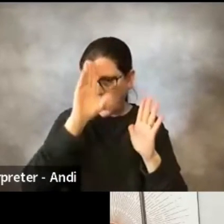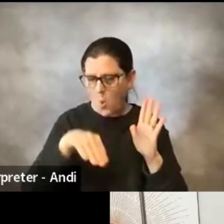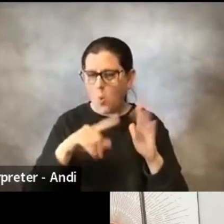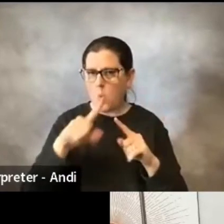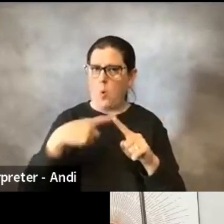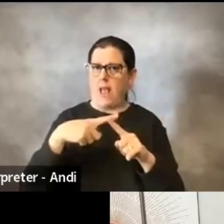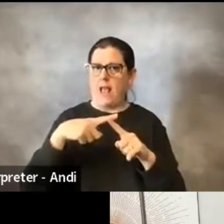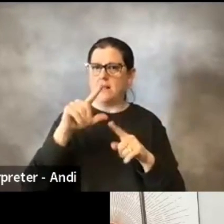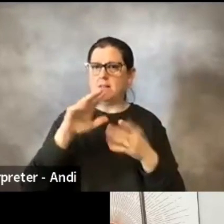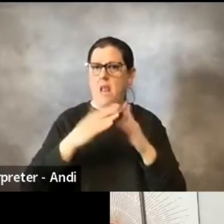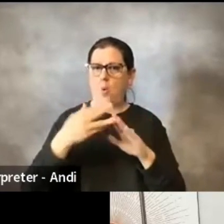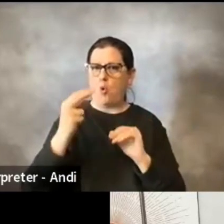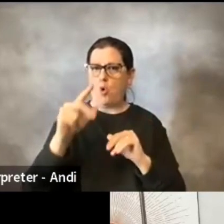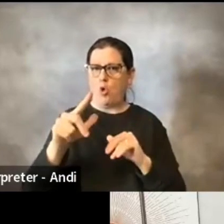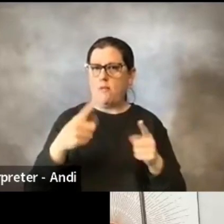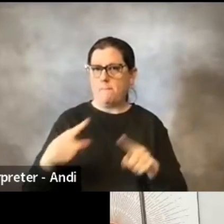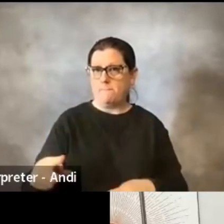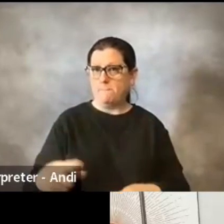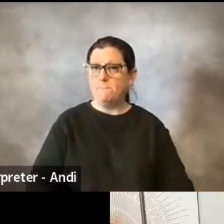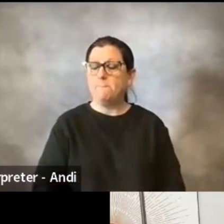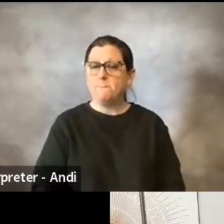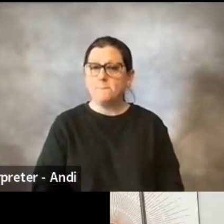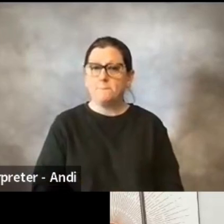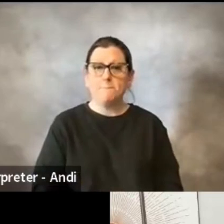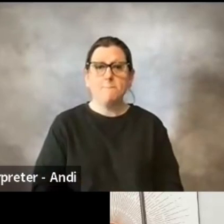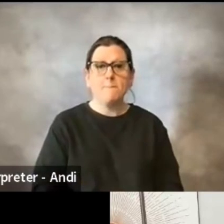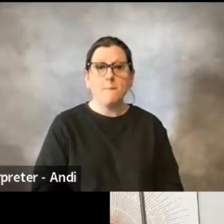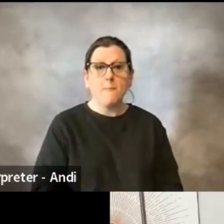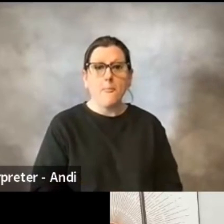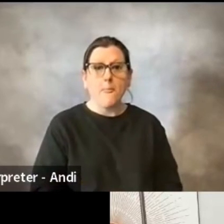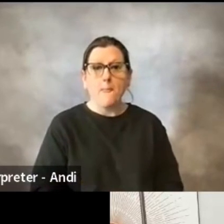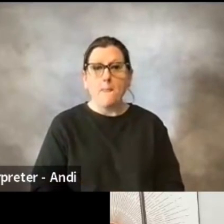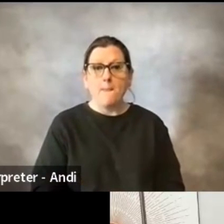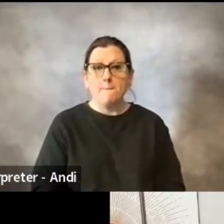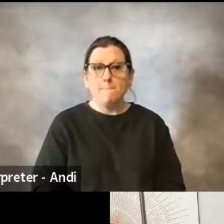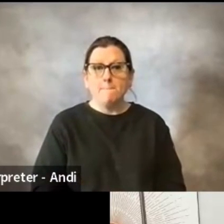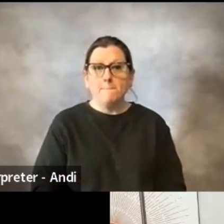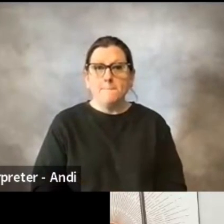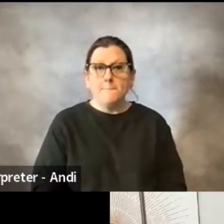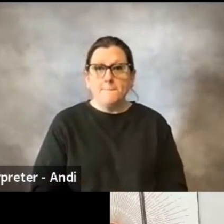posted. I am just looking. Do